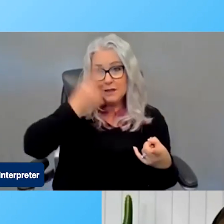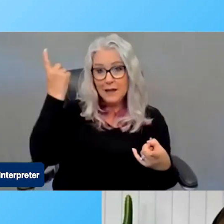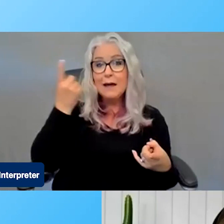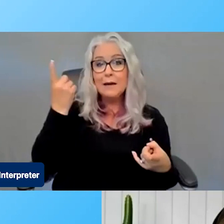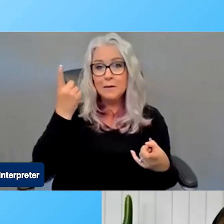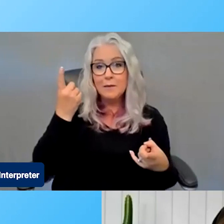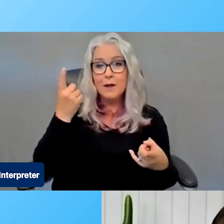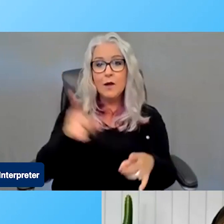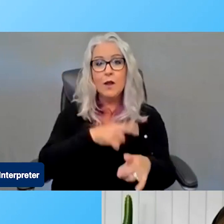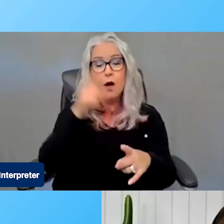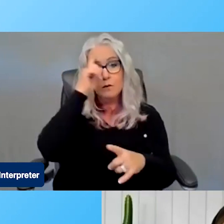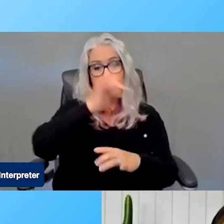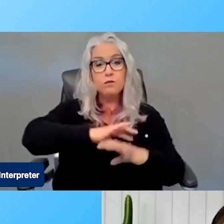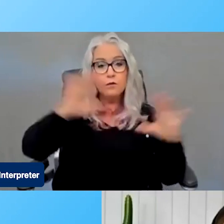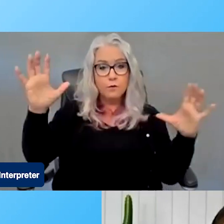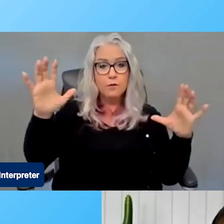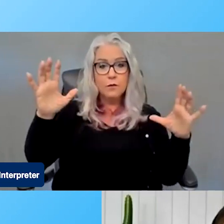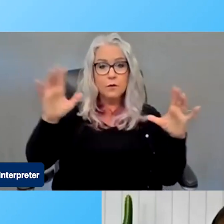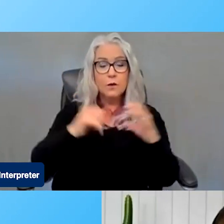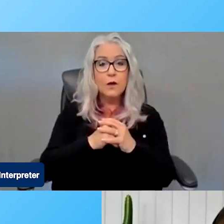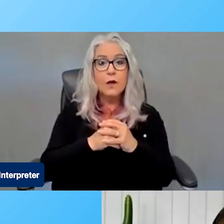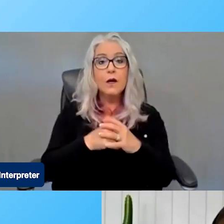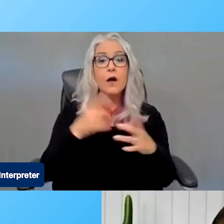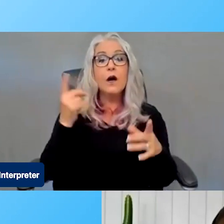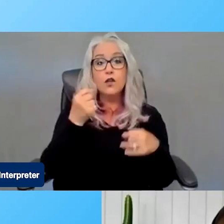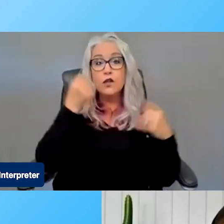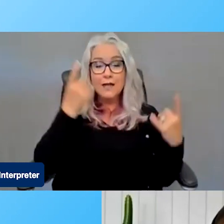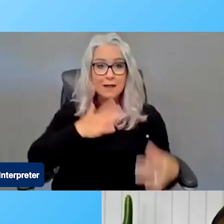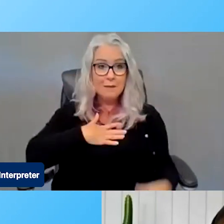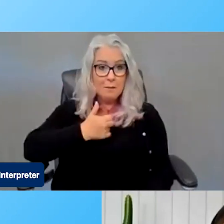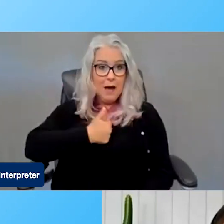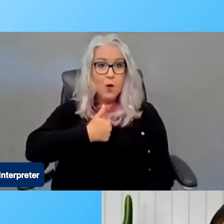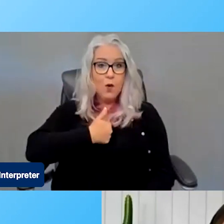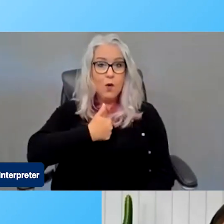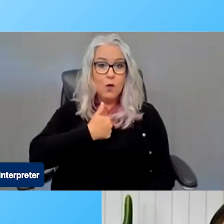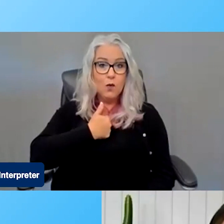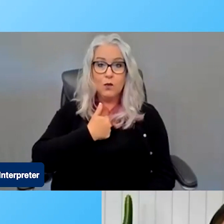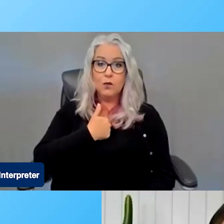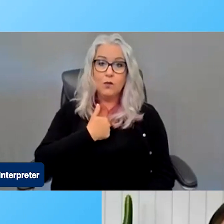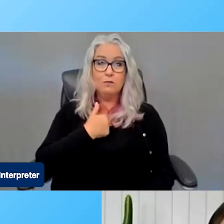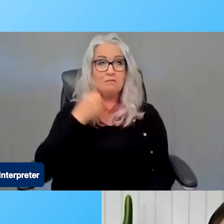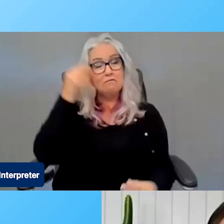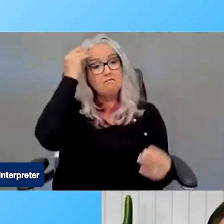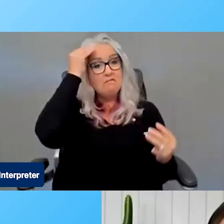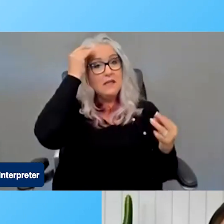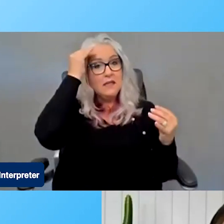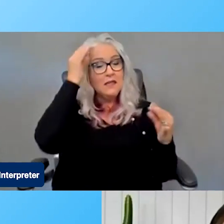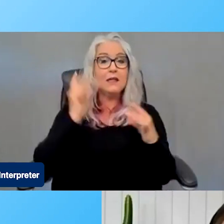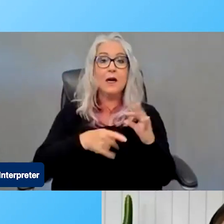which includes identifying and dealing with my own magical thinking regarding legal